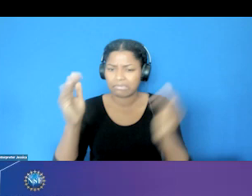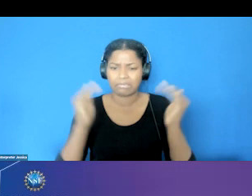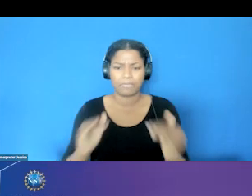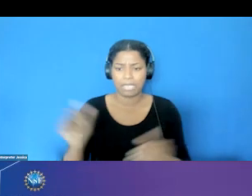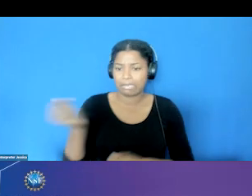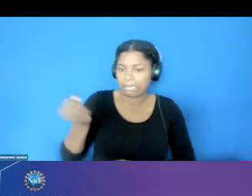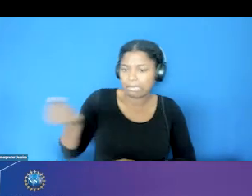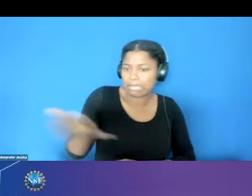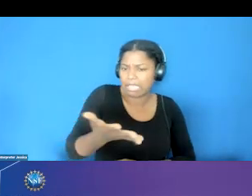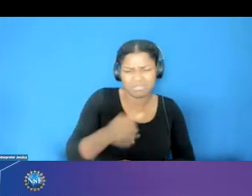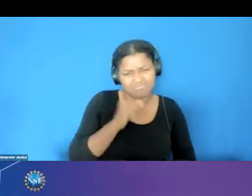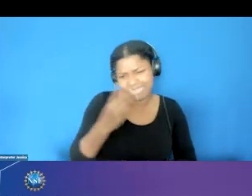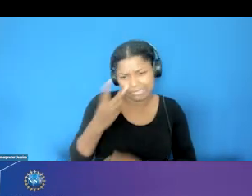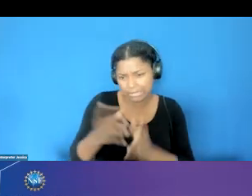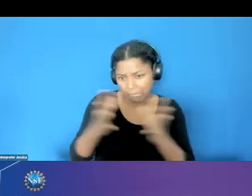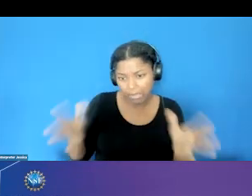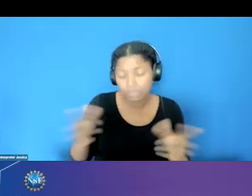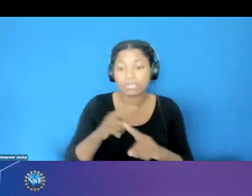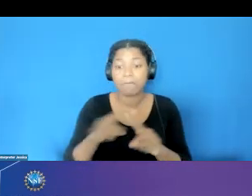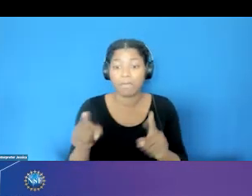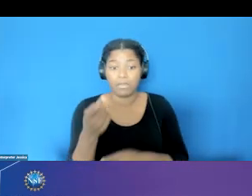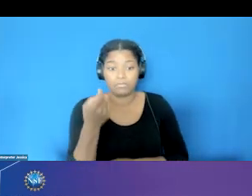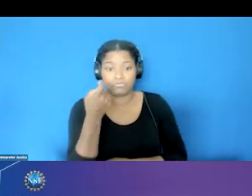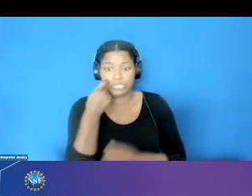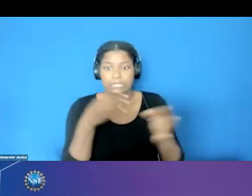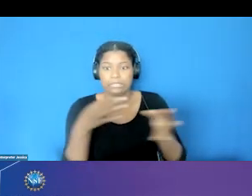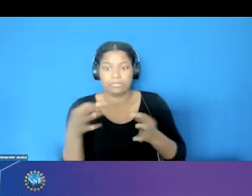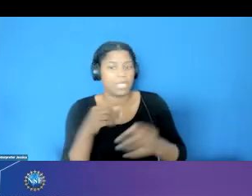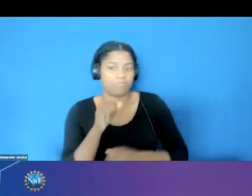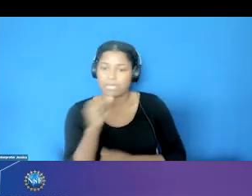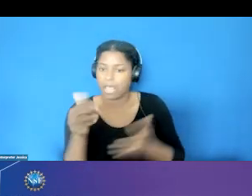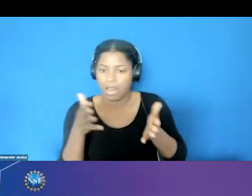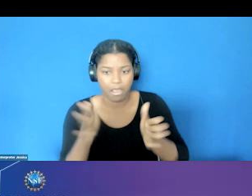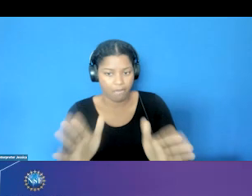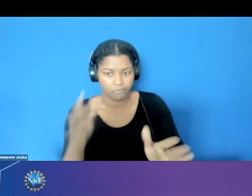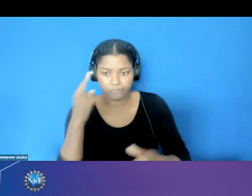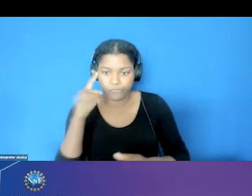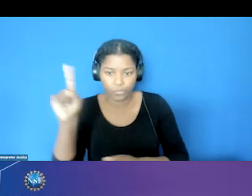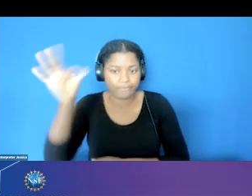But just know all of those that I've just listed are not allowed using federal funding.